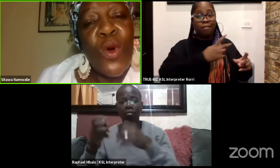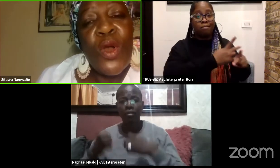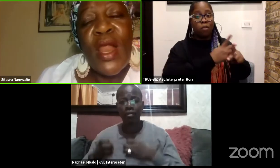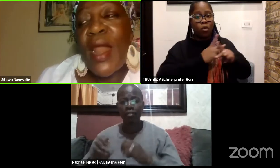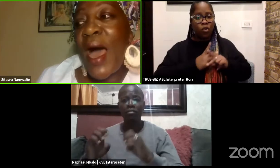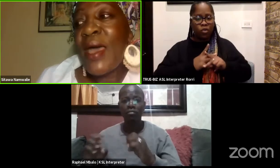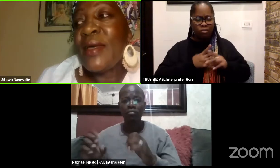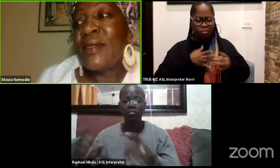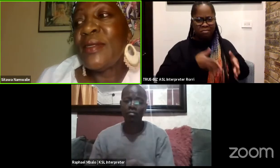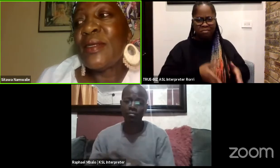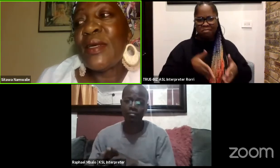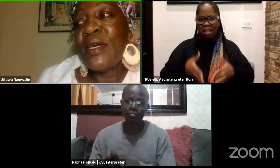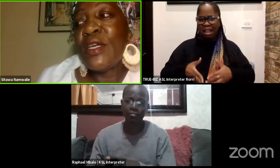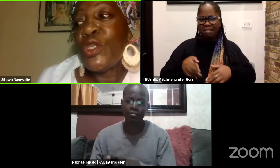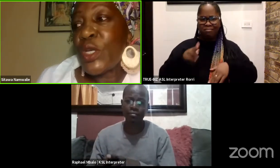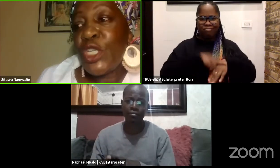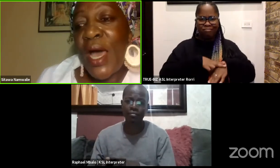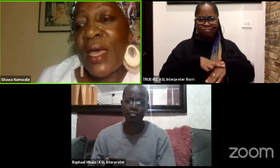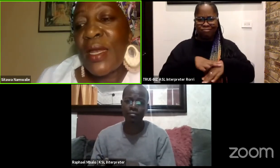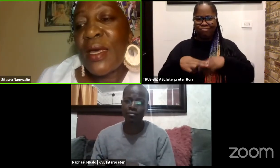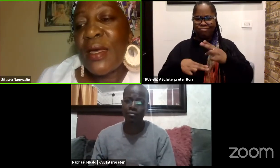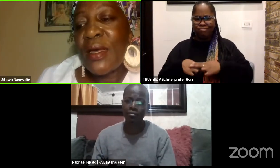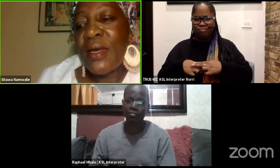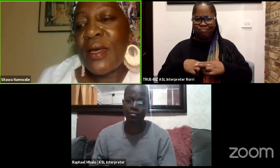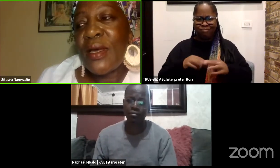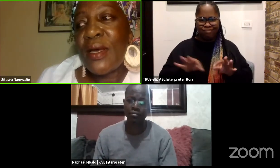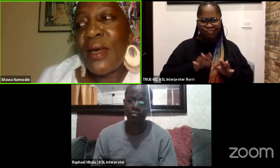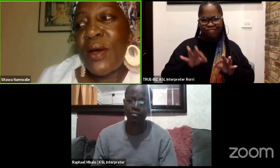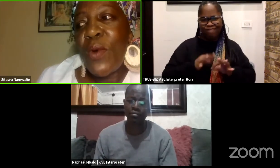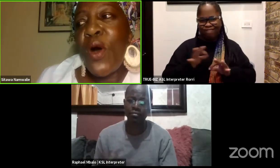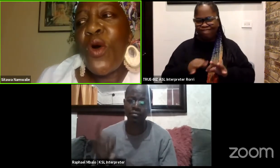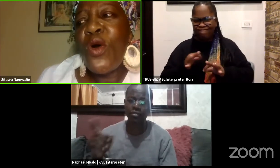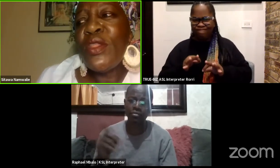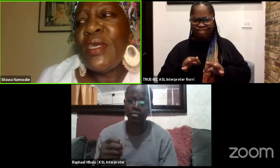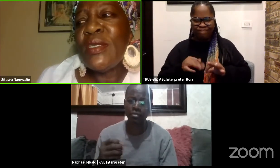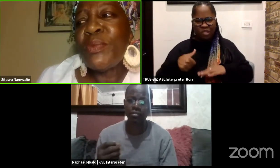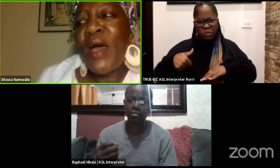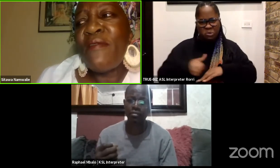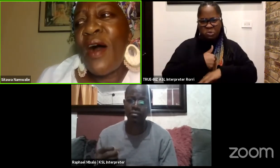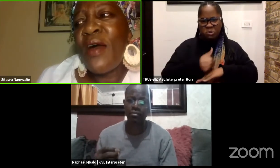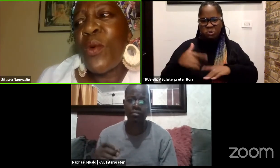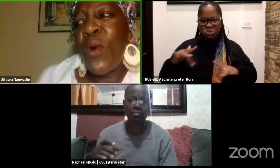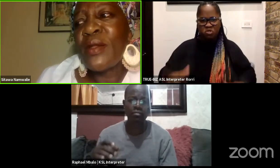worn and ironed to a shine. But all these my father ,